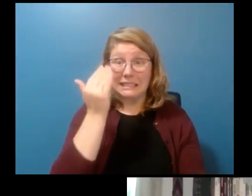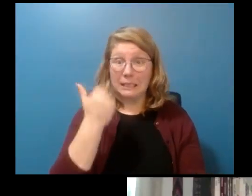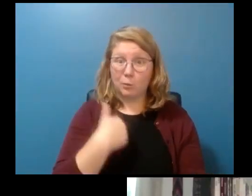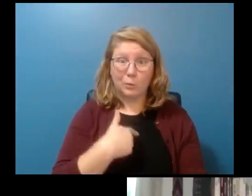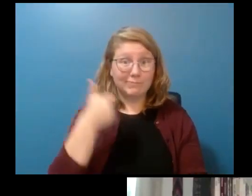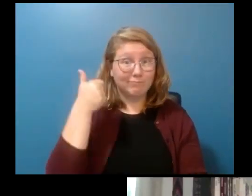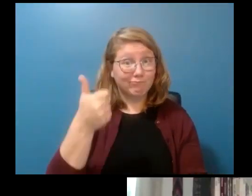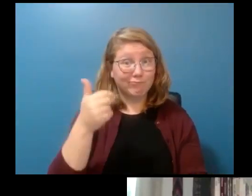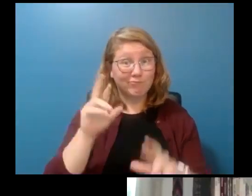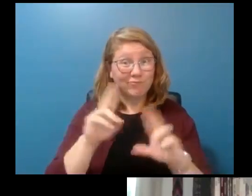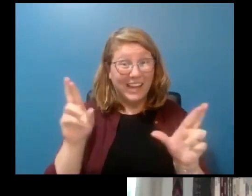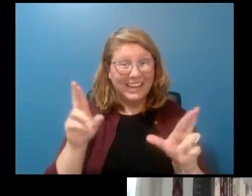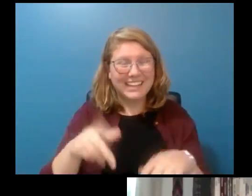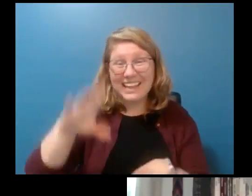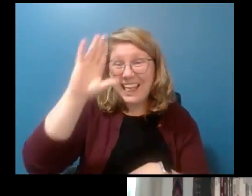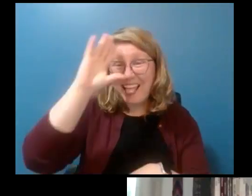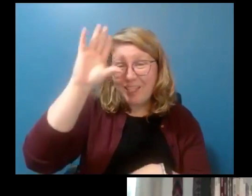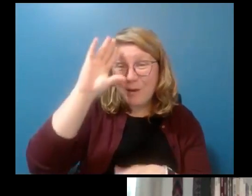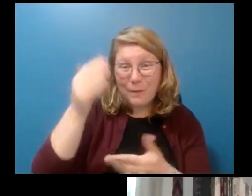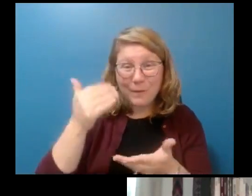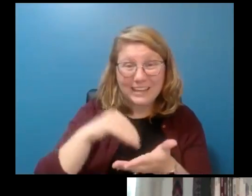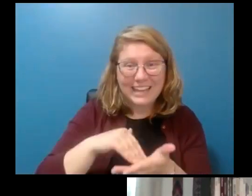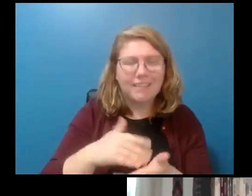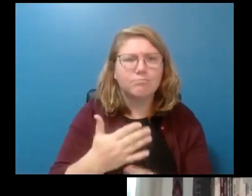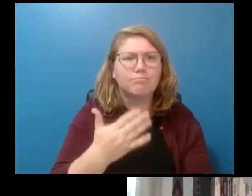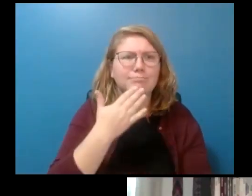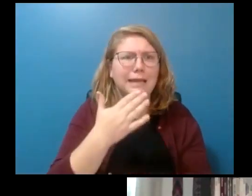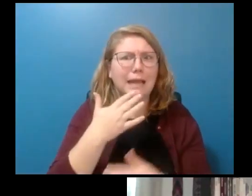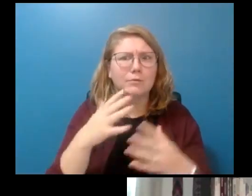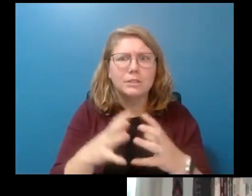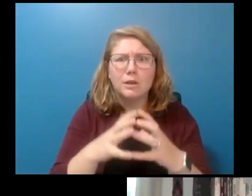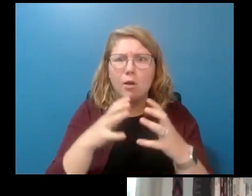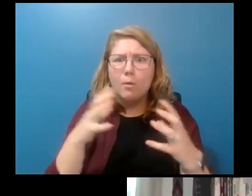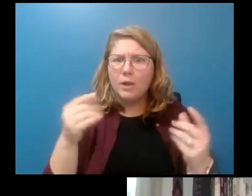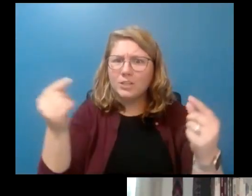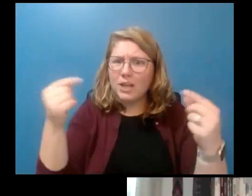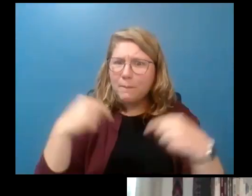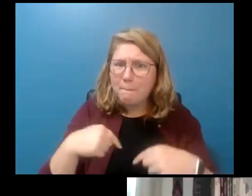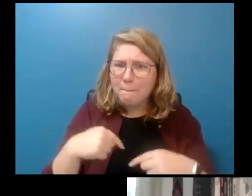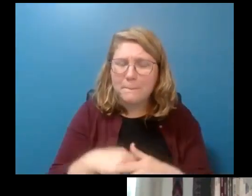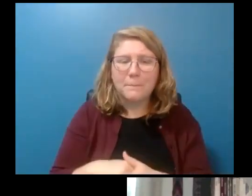It looks like we are probably ready to go, but I am just going to wait for that official go.